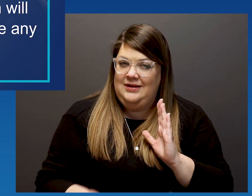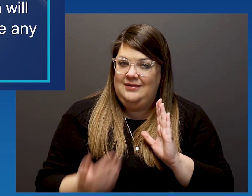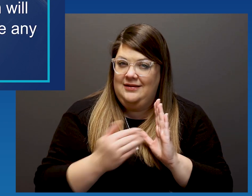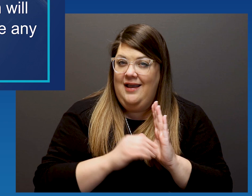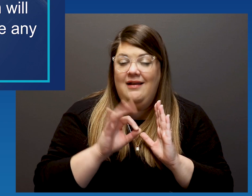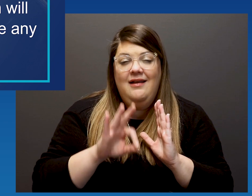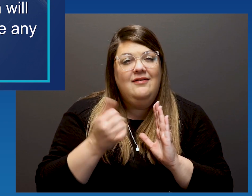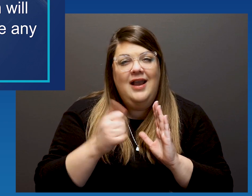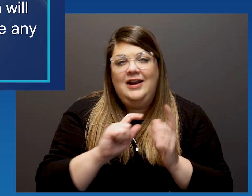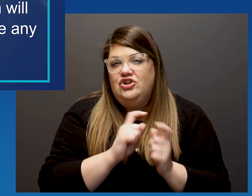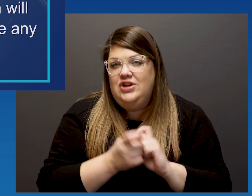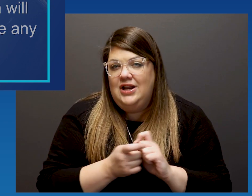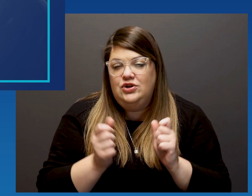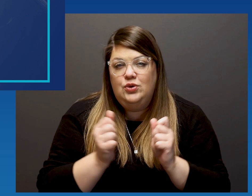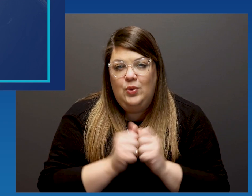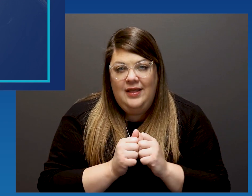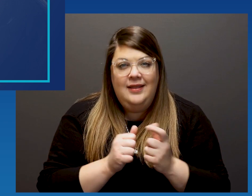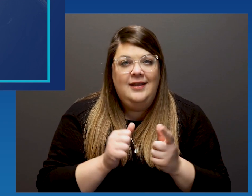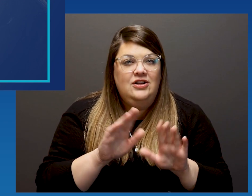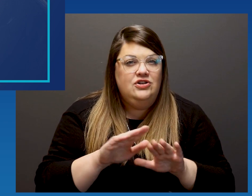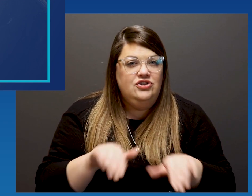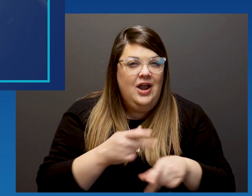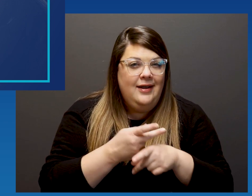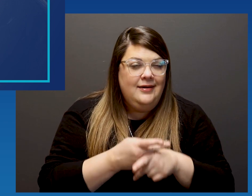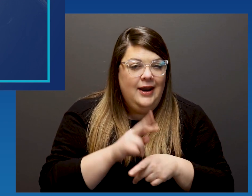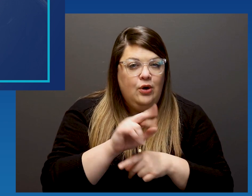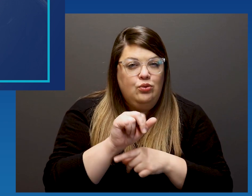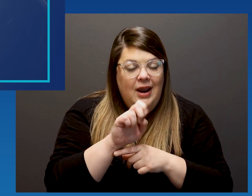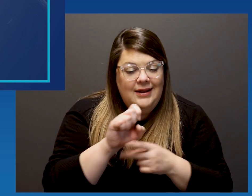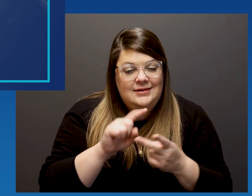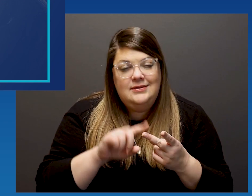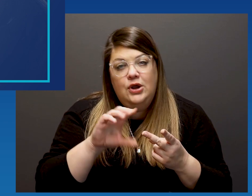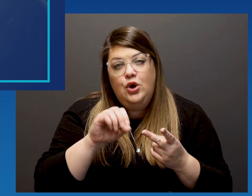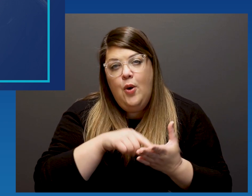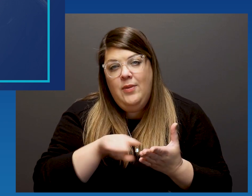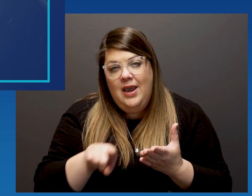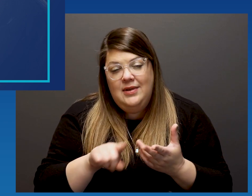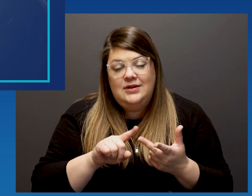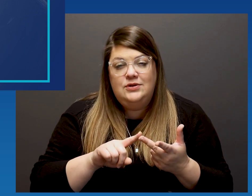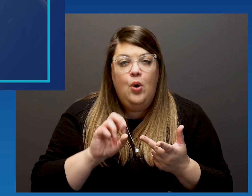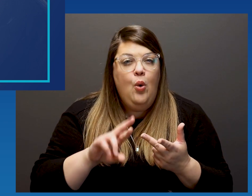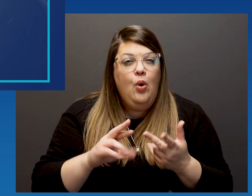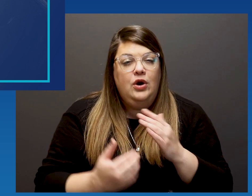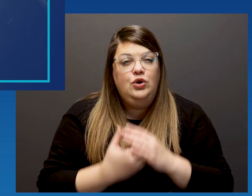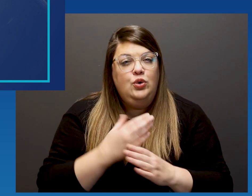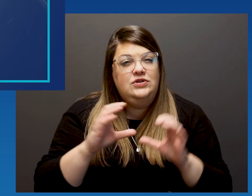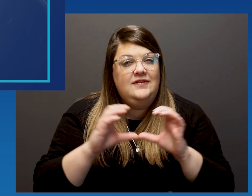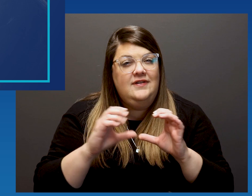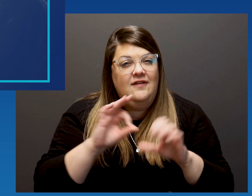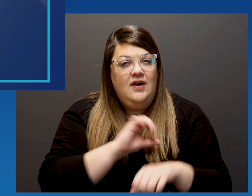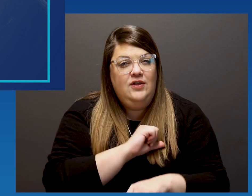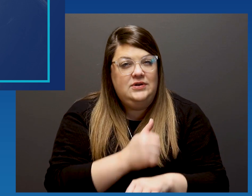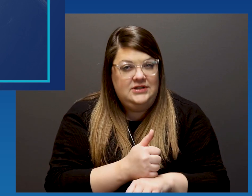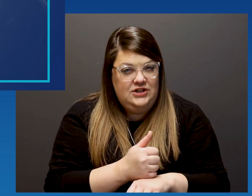if there are any changes with childcare rates, co-payments, or a new Certificate of Authorization.